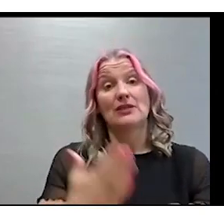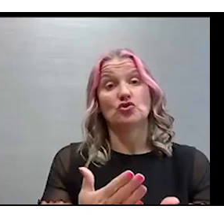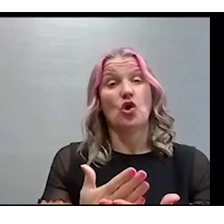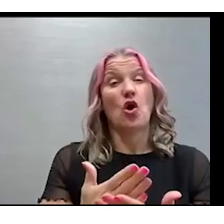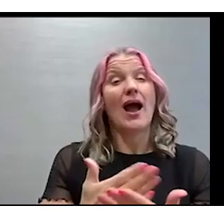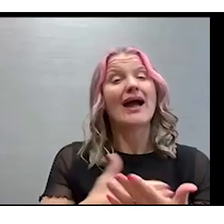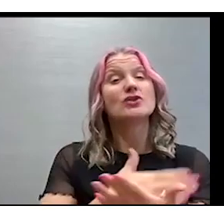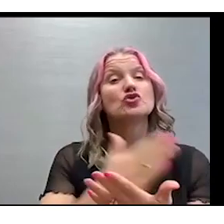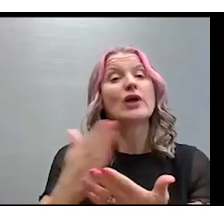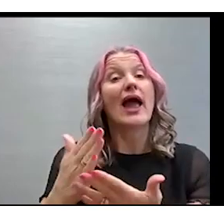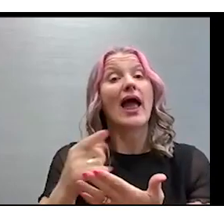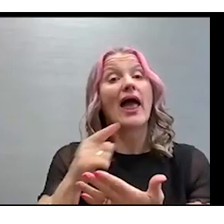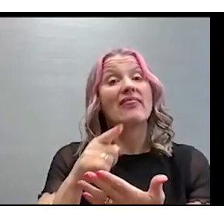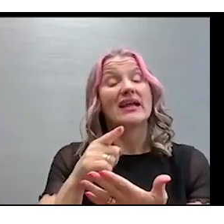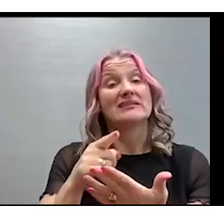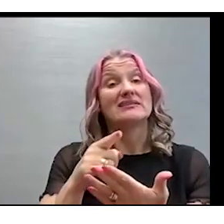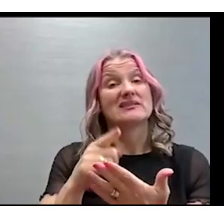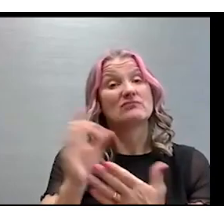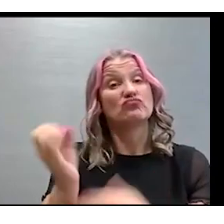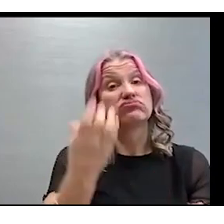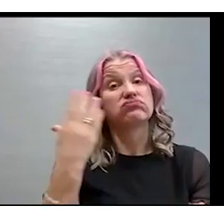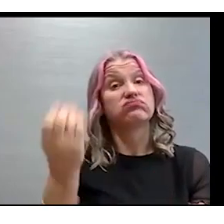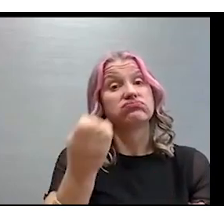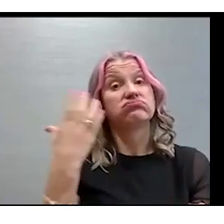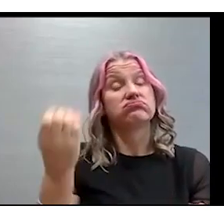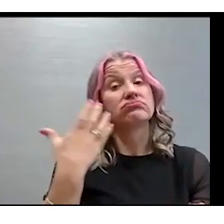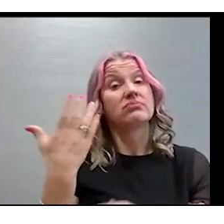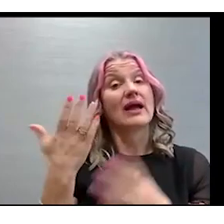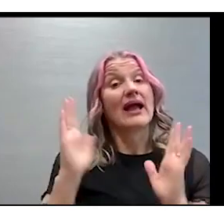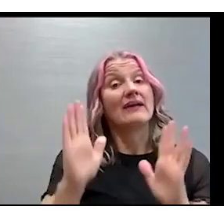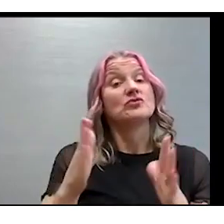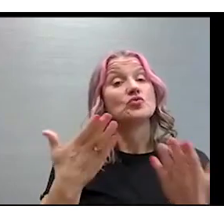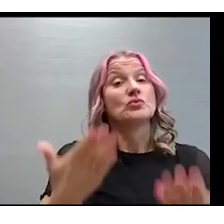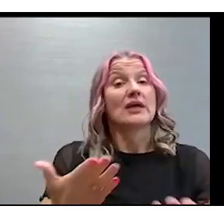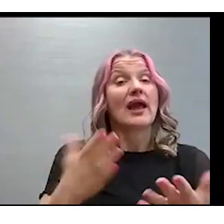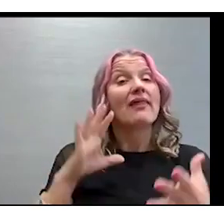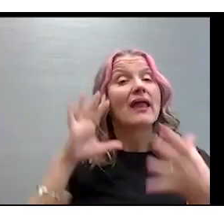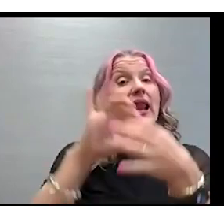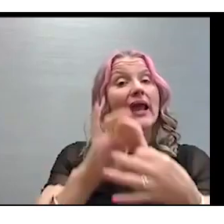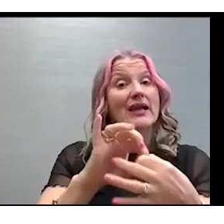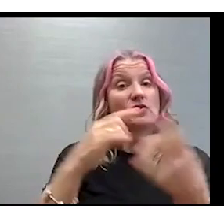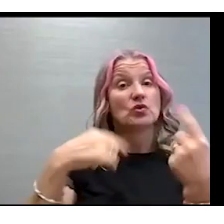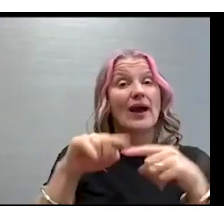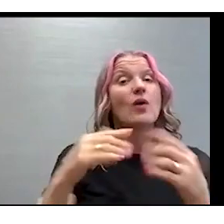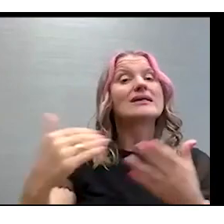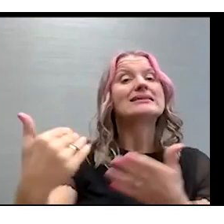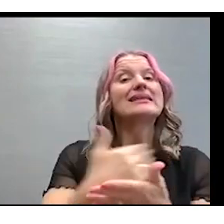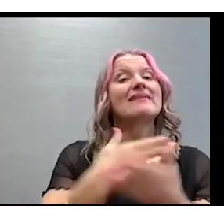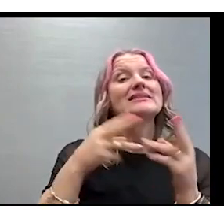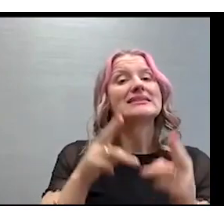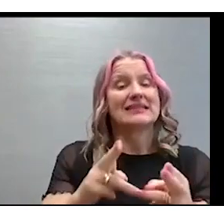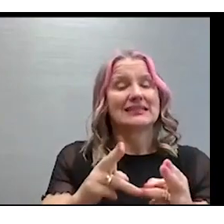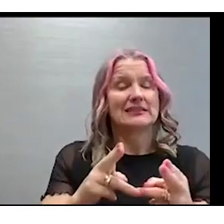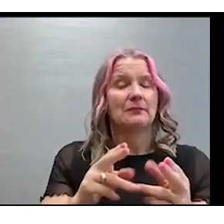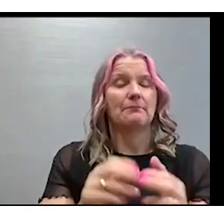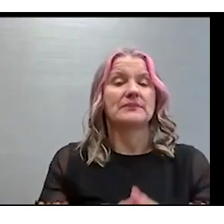copy of this deck after today, which also includes the link to our safety system message.